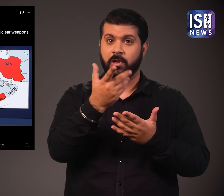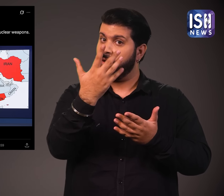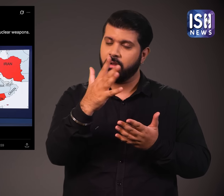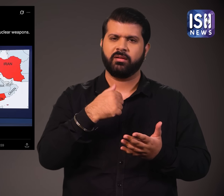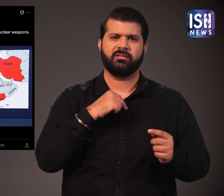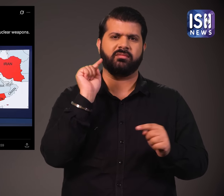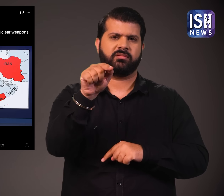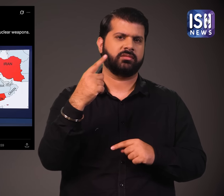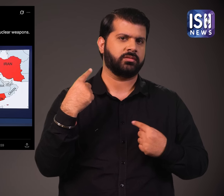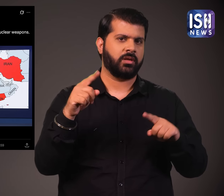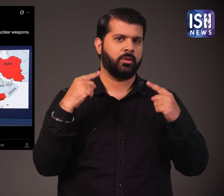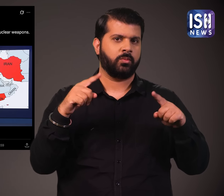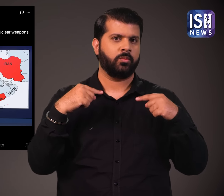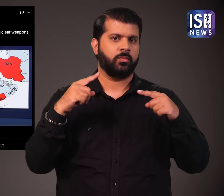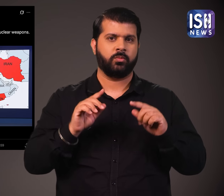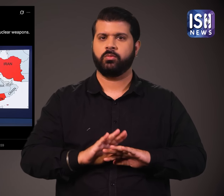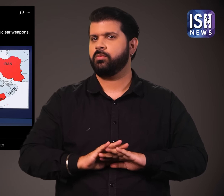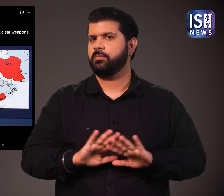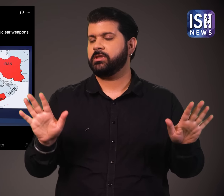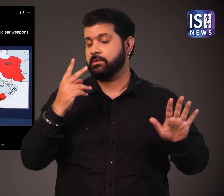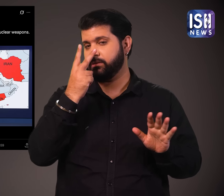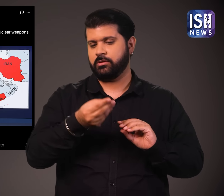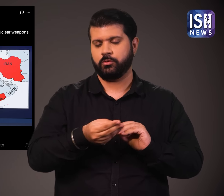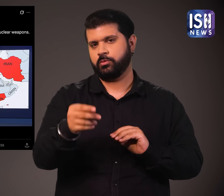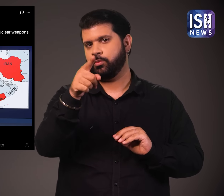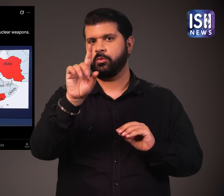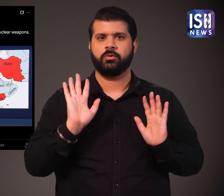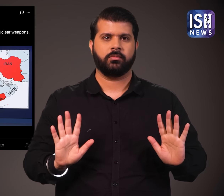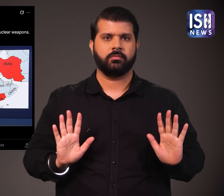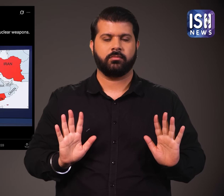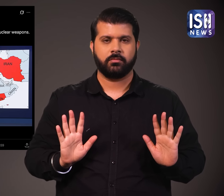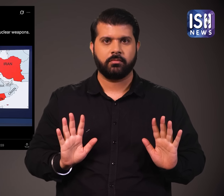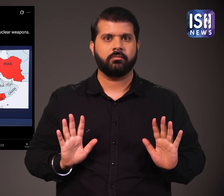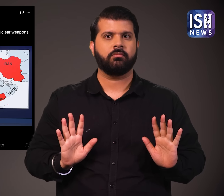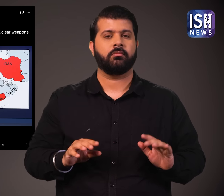If it does not, the attacks will continue. They warned that Iran will see the consequences soon.